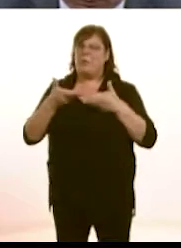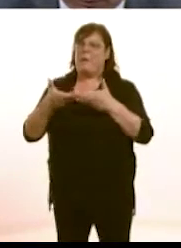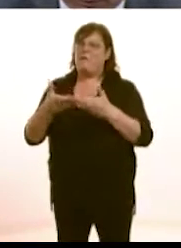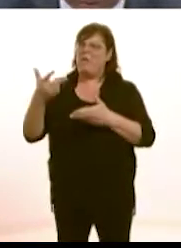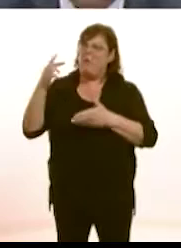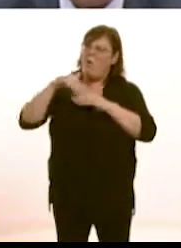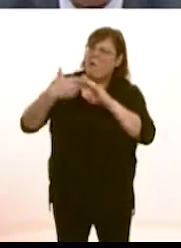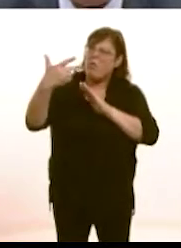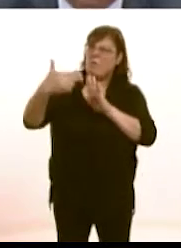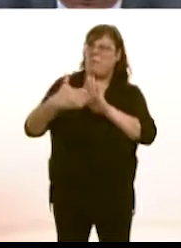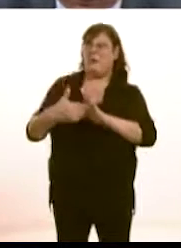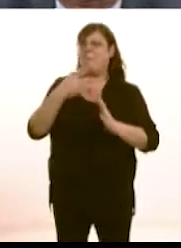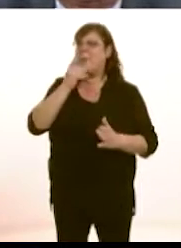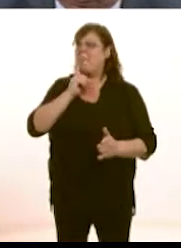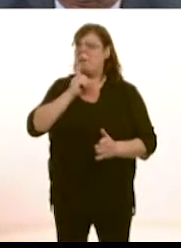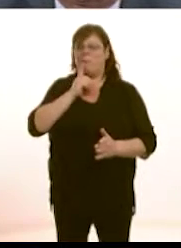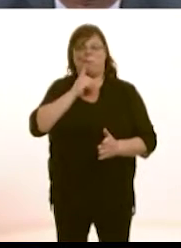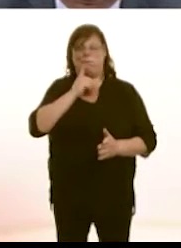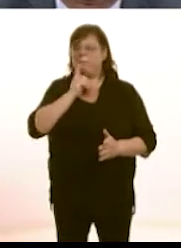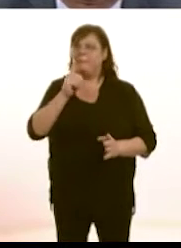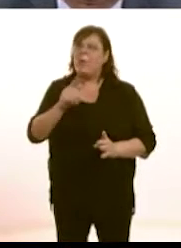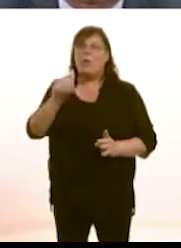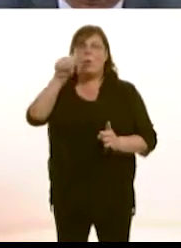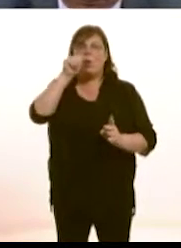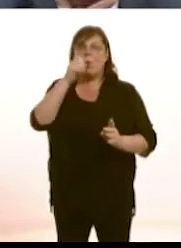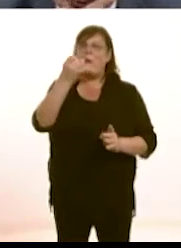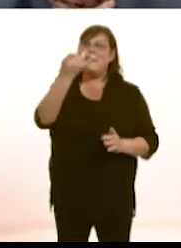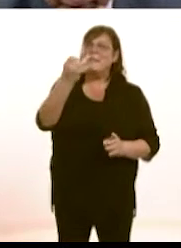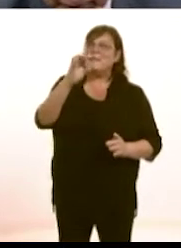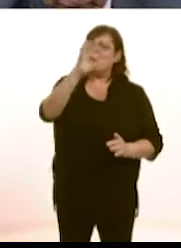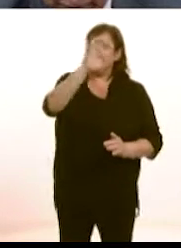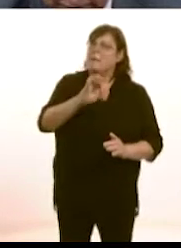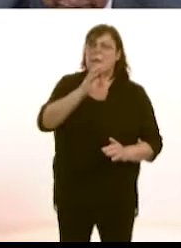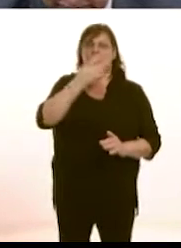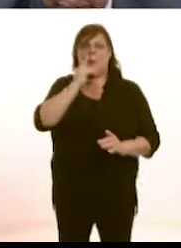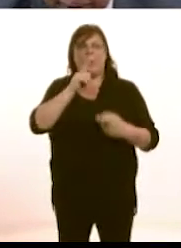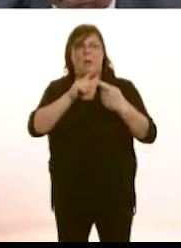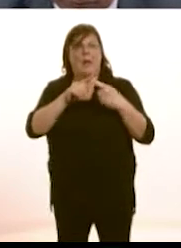It is an absolutely known fact that 70 per cent of people with epilepsy could have their